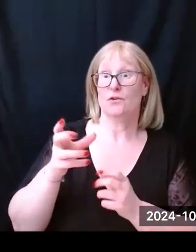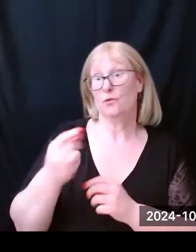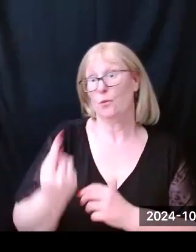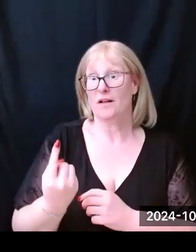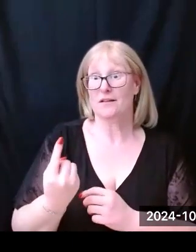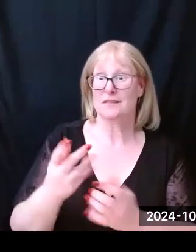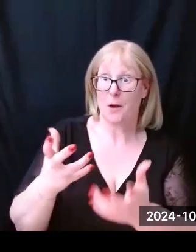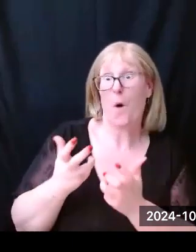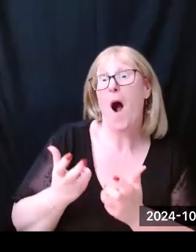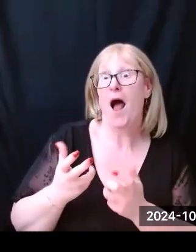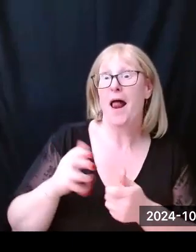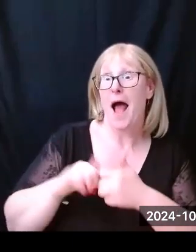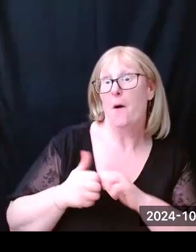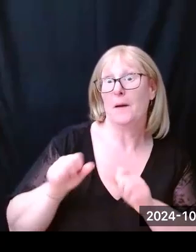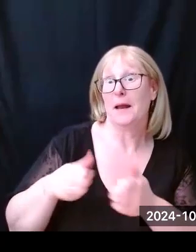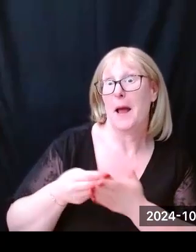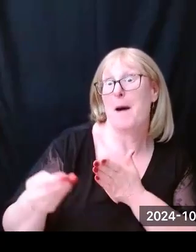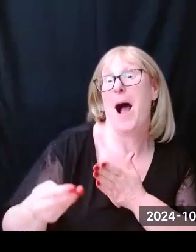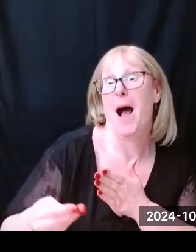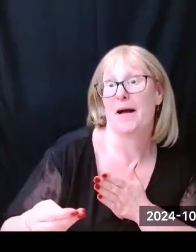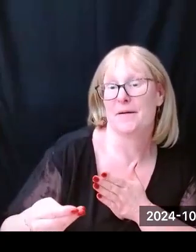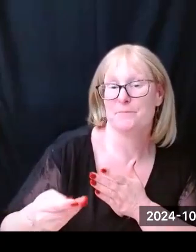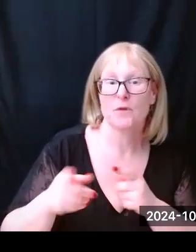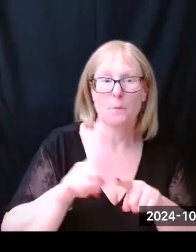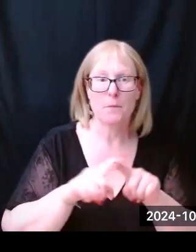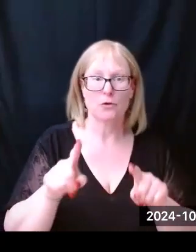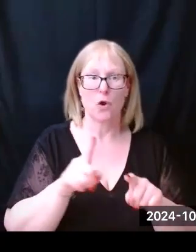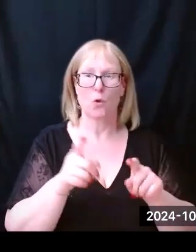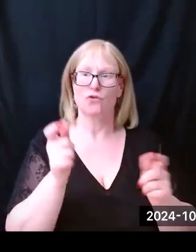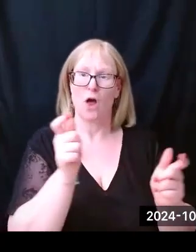But the reality is those small things add up to help us make better